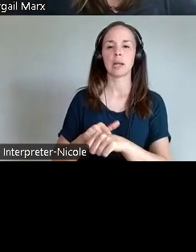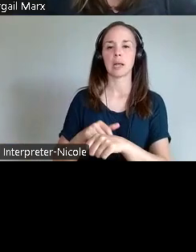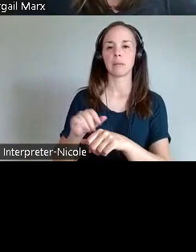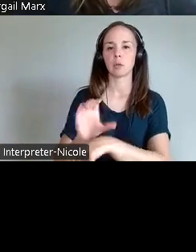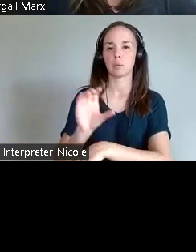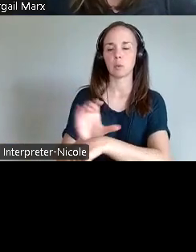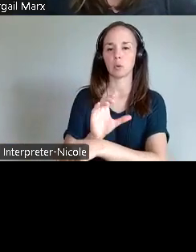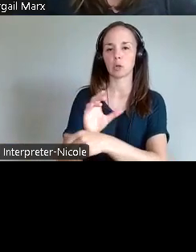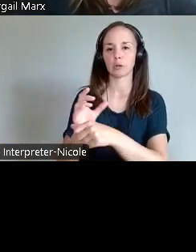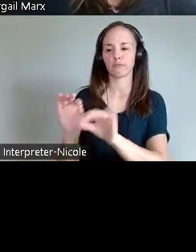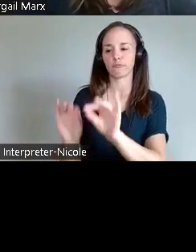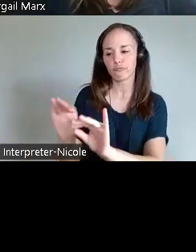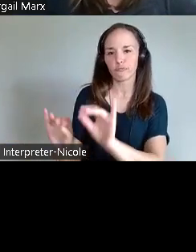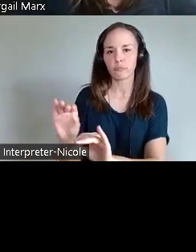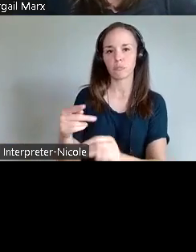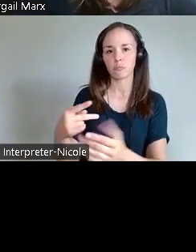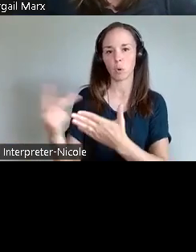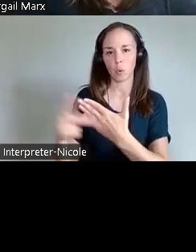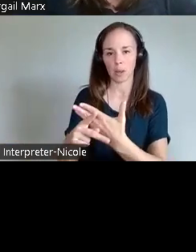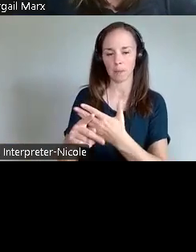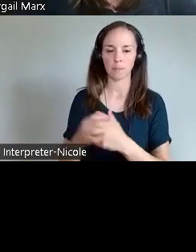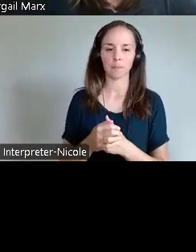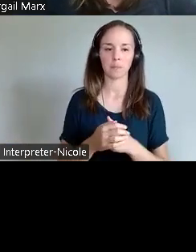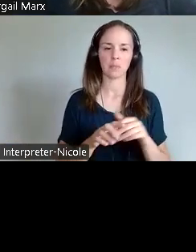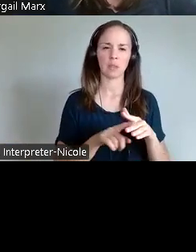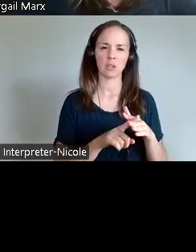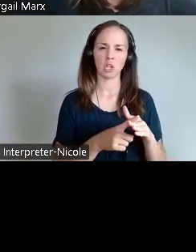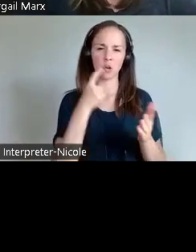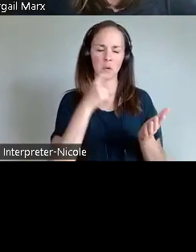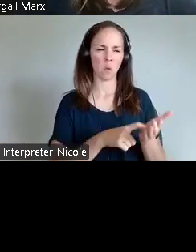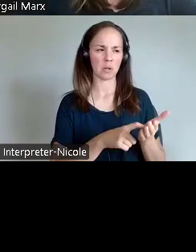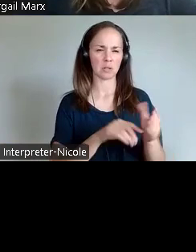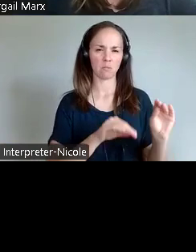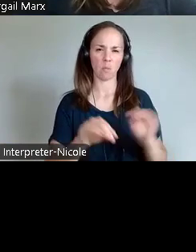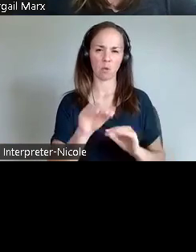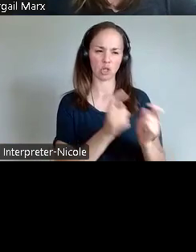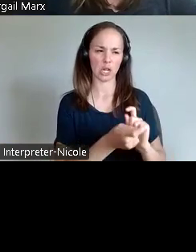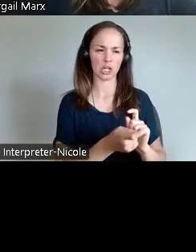His initial symptoms primarily started with those motor changes, like weakness in his left hand and